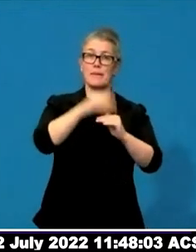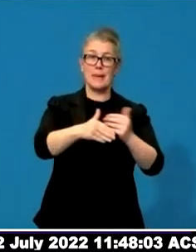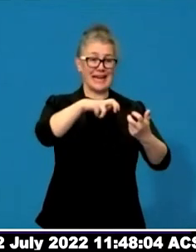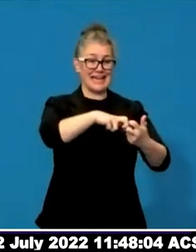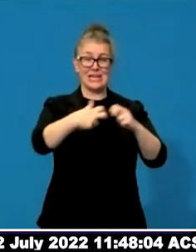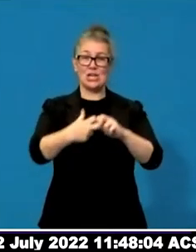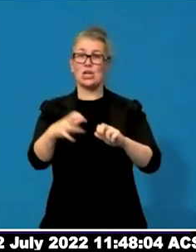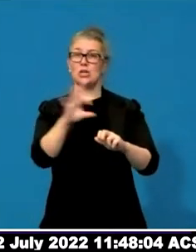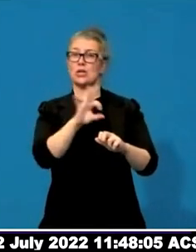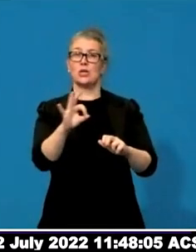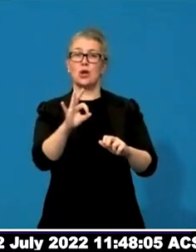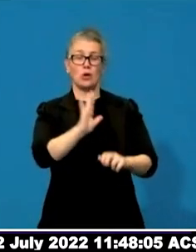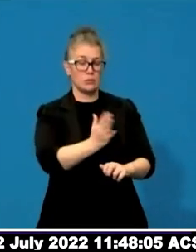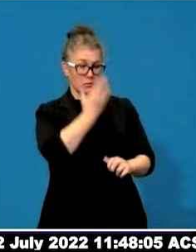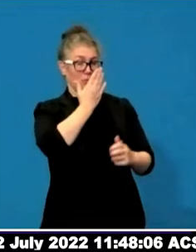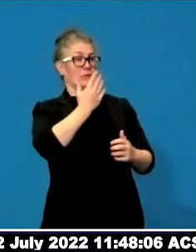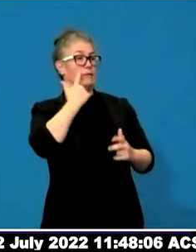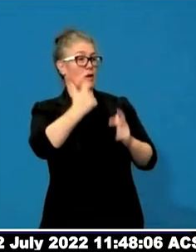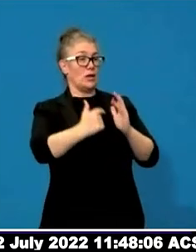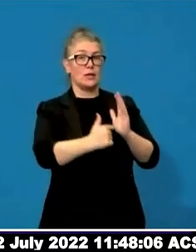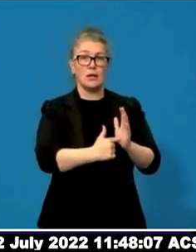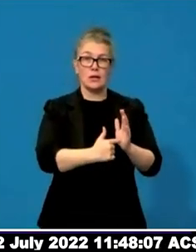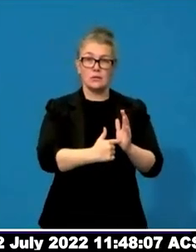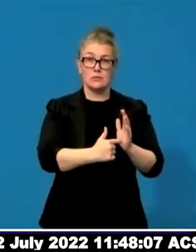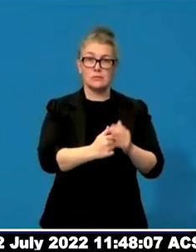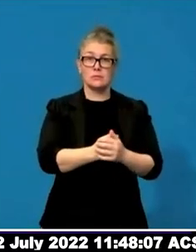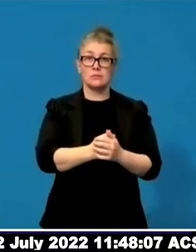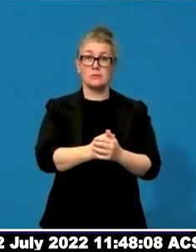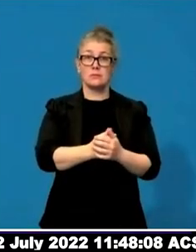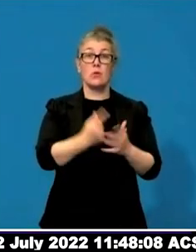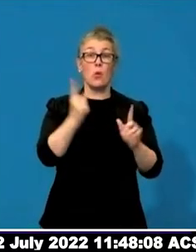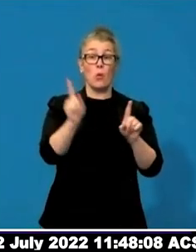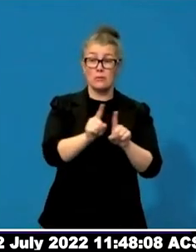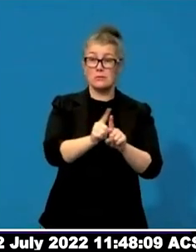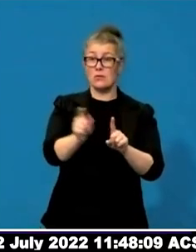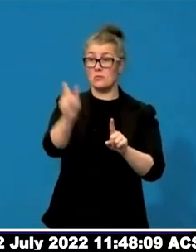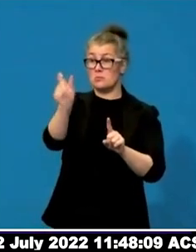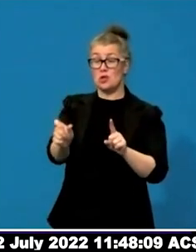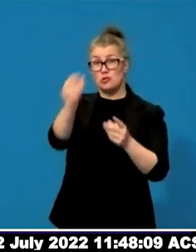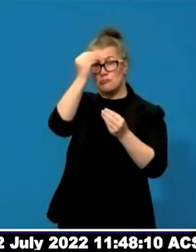where it's simply - the participant being informed that a decision has been taken? Absolutely.